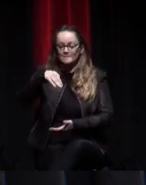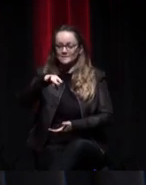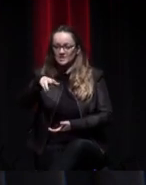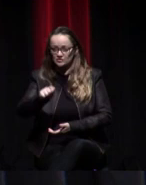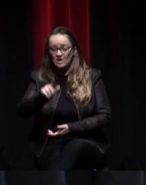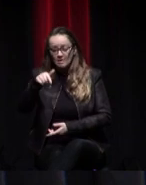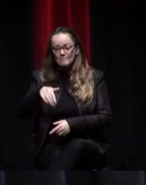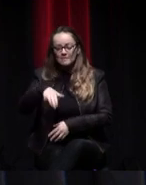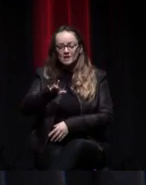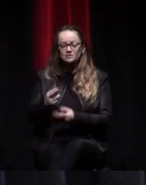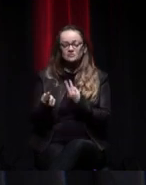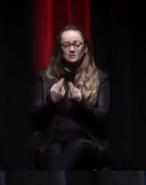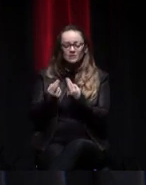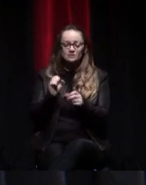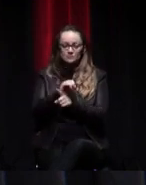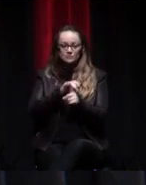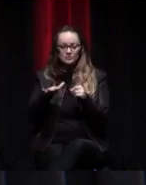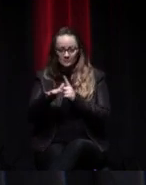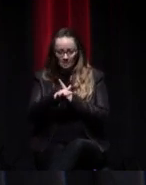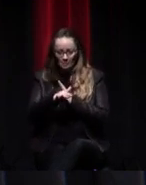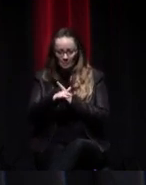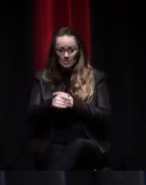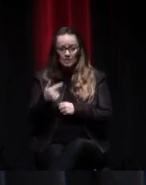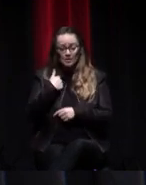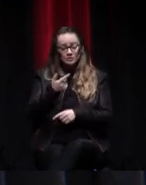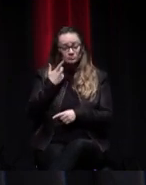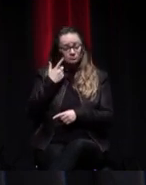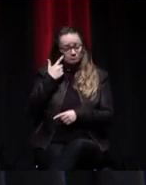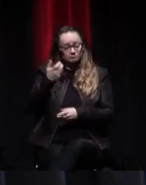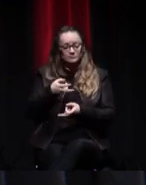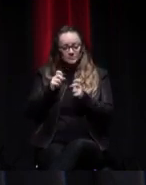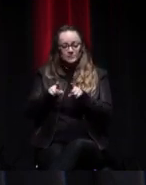In this world-wide scenario, I also cite that Editora Abril